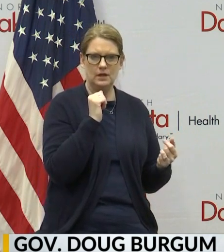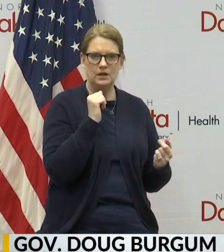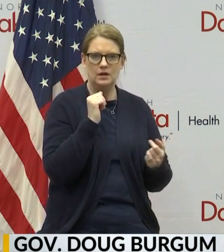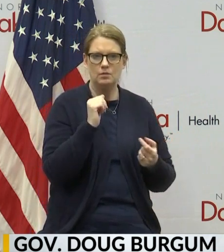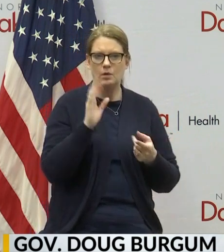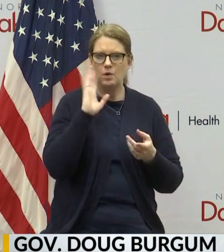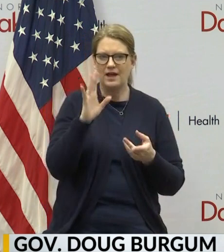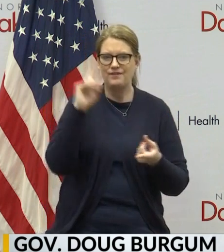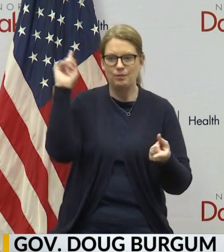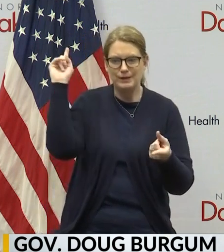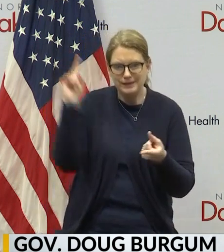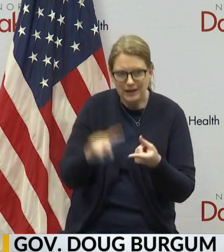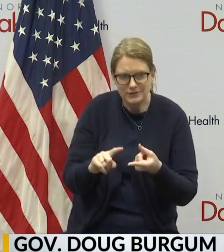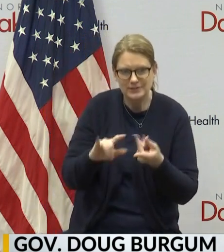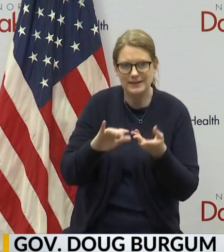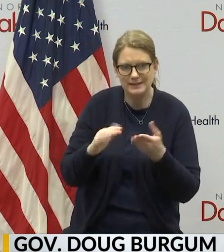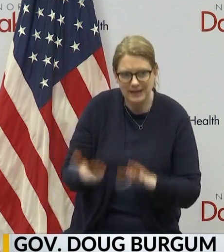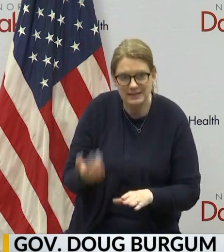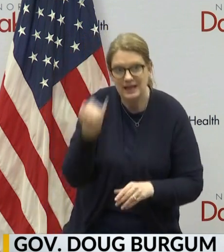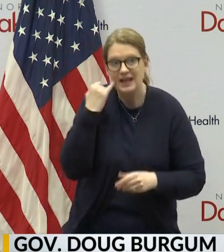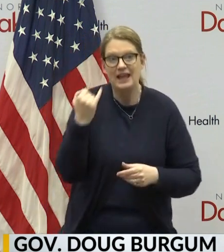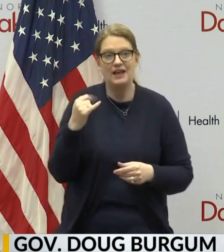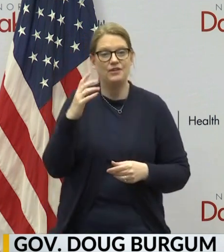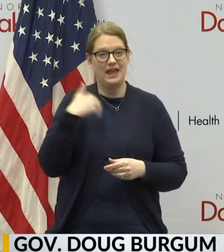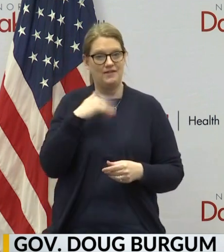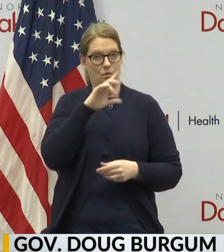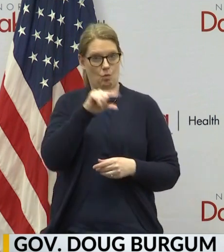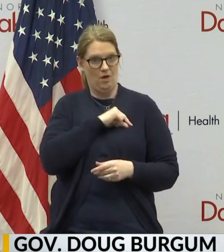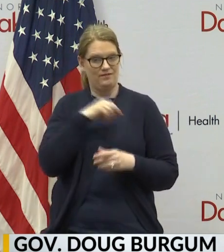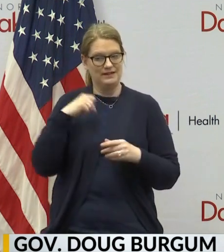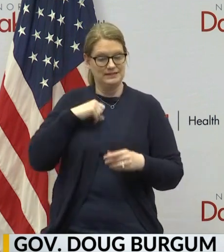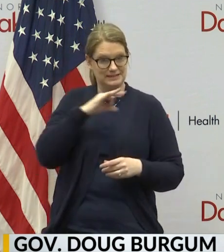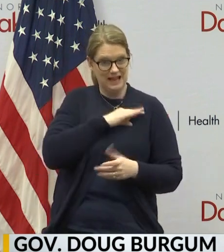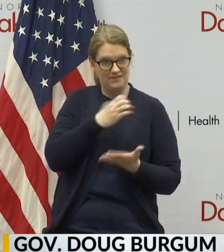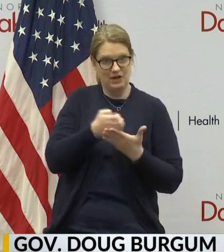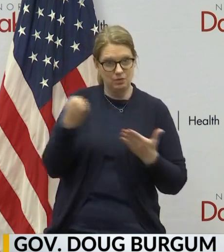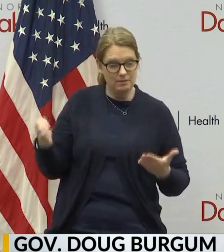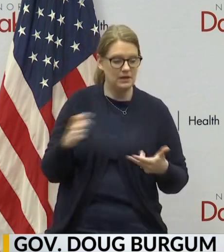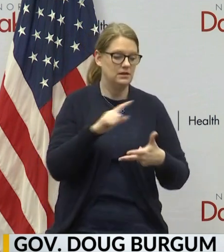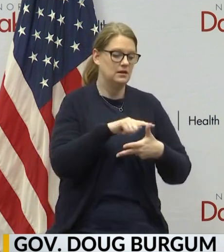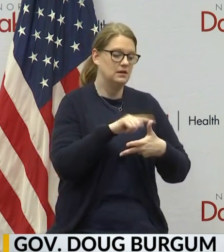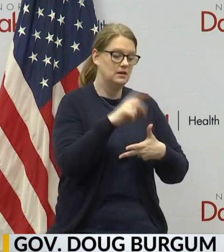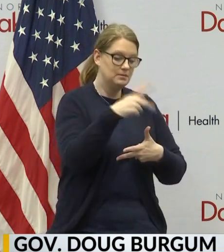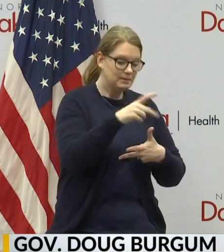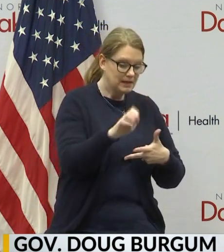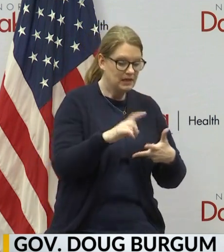FOR CRITICAL CARE, BECAUSE WE CAN HAVE A SUCCESS OR REDUCTION